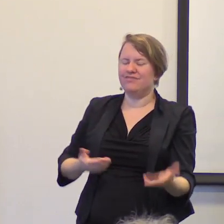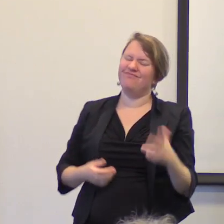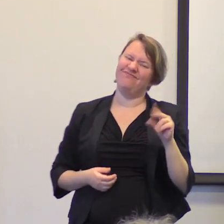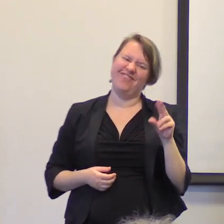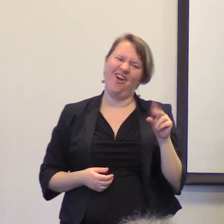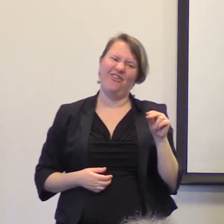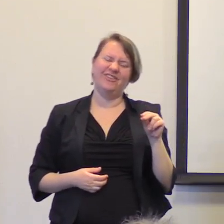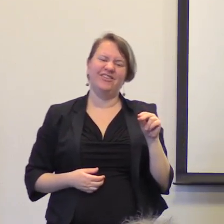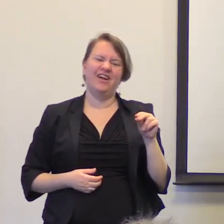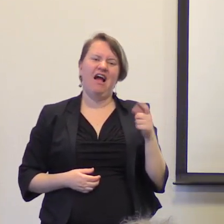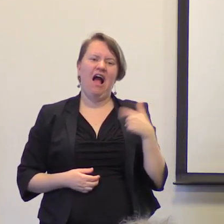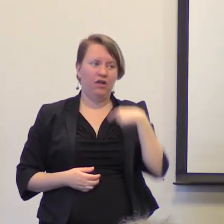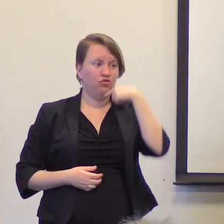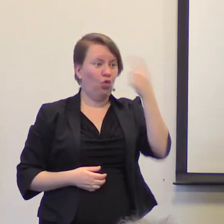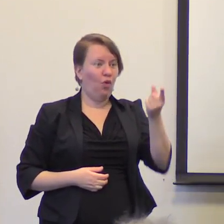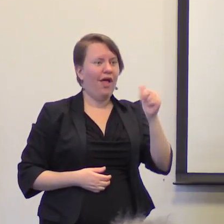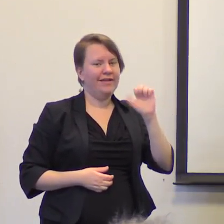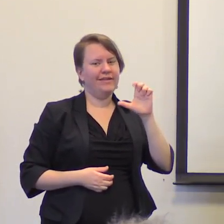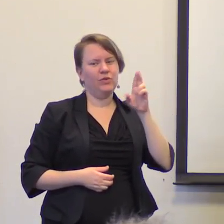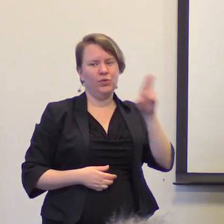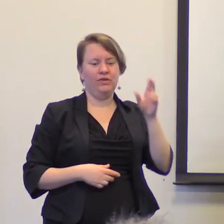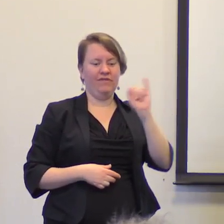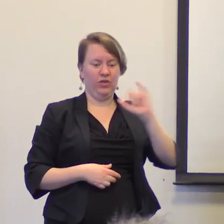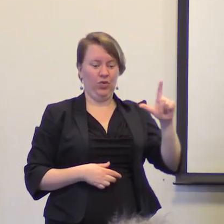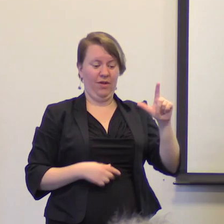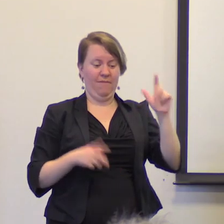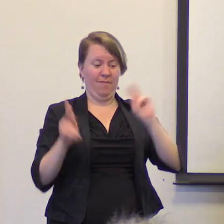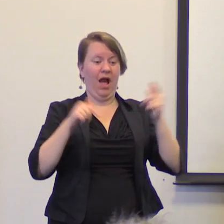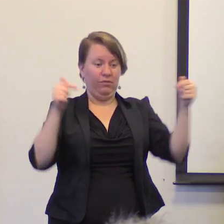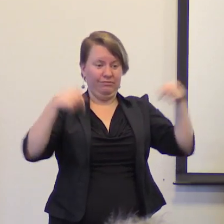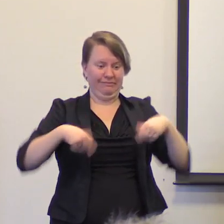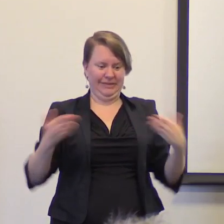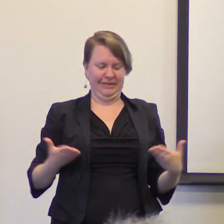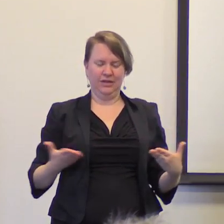In fact, I told the ACLU of Illinois people that I would be here, but with all this stuff